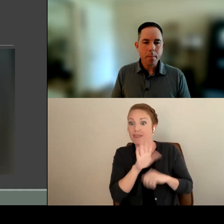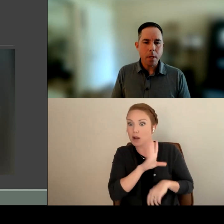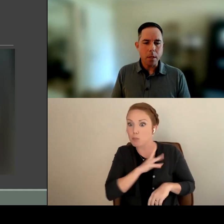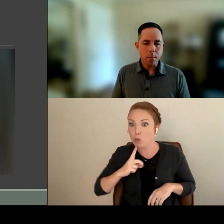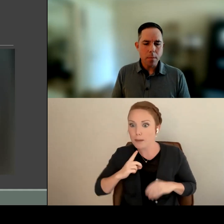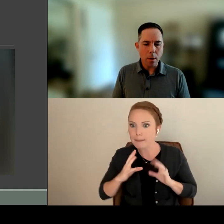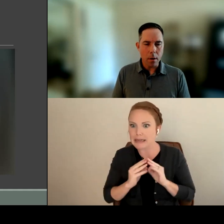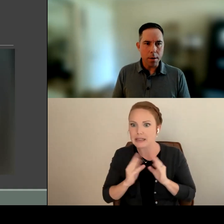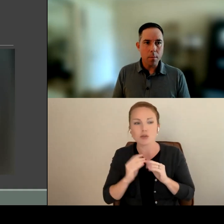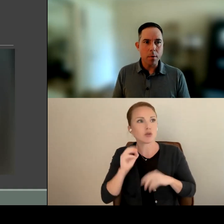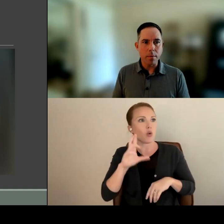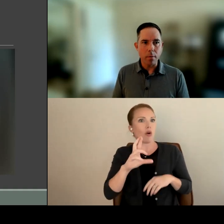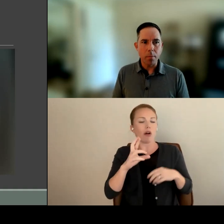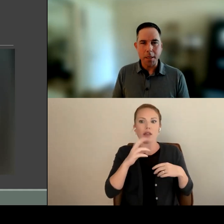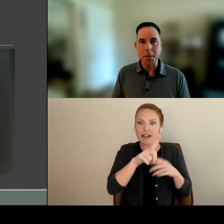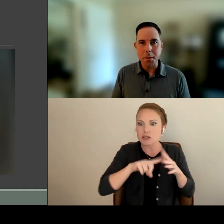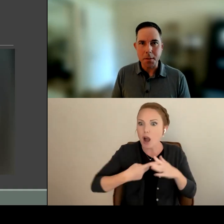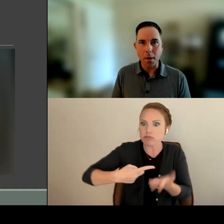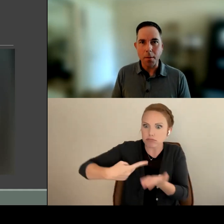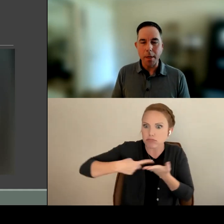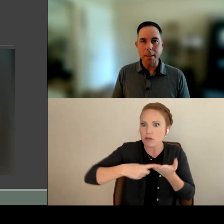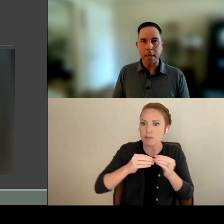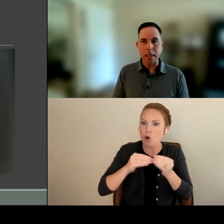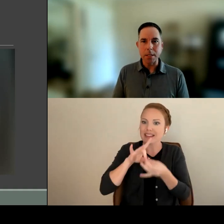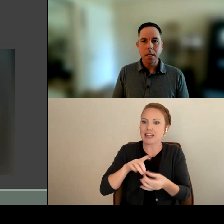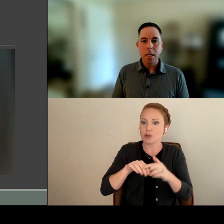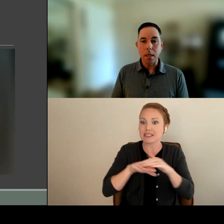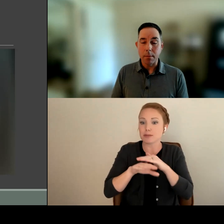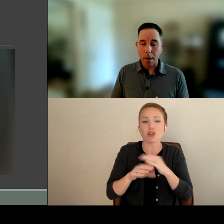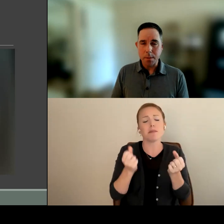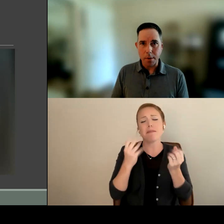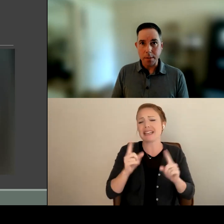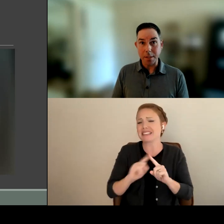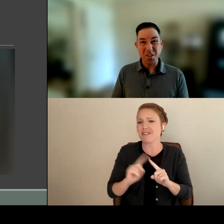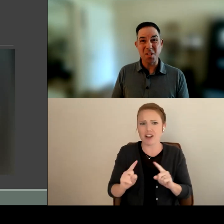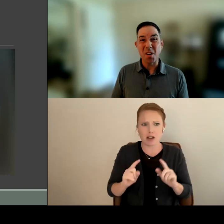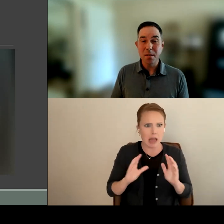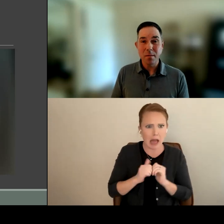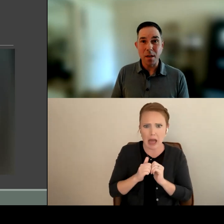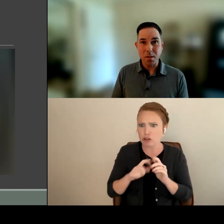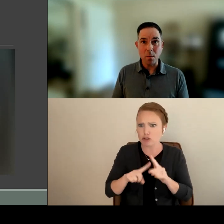There are a number of places to start. The biggest thing is in my experience is to start.